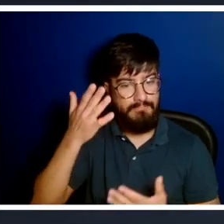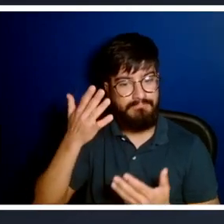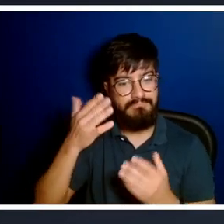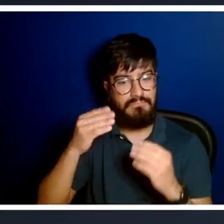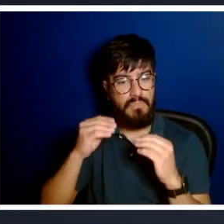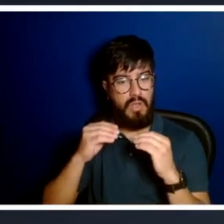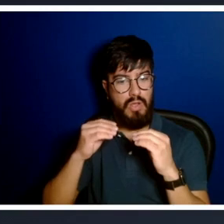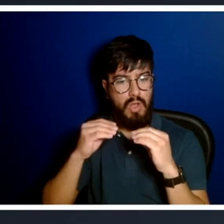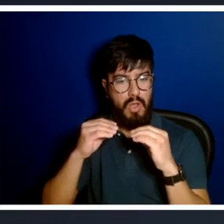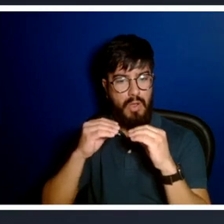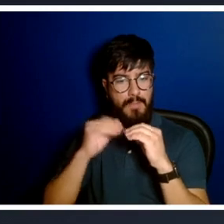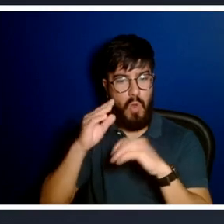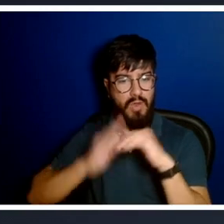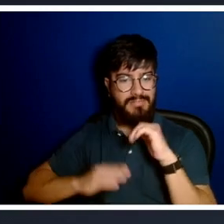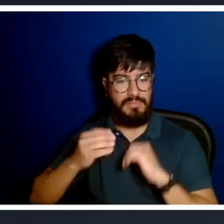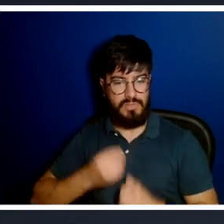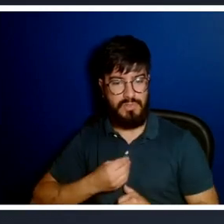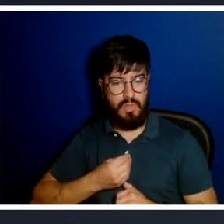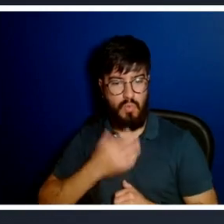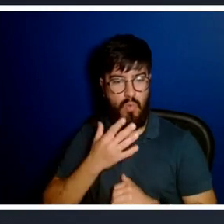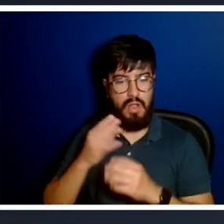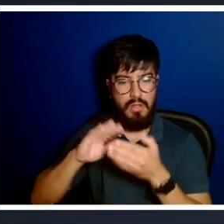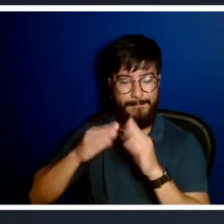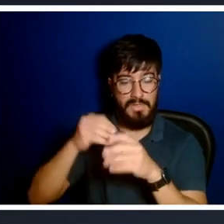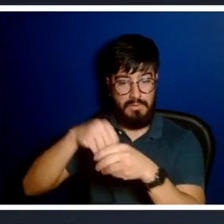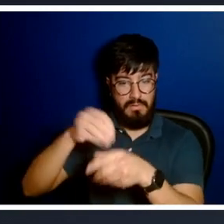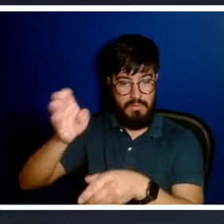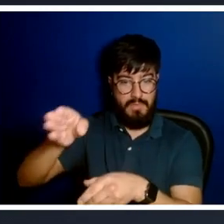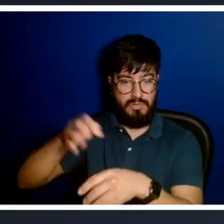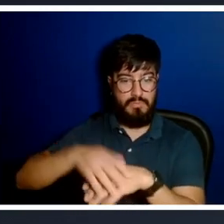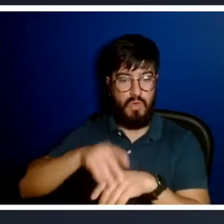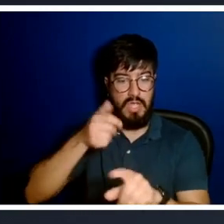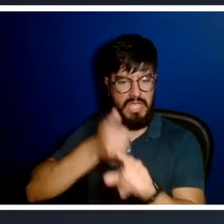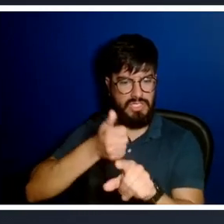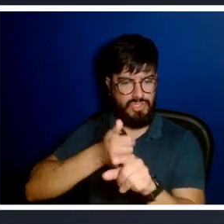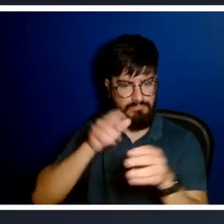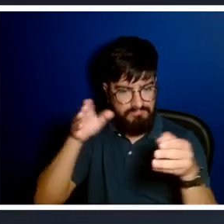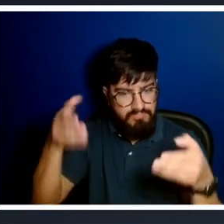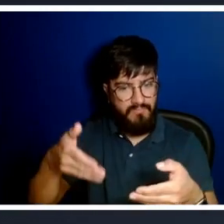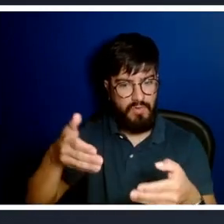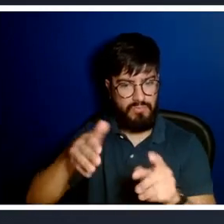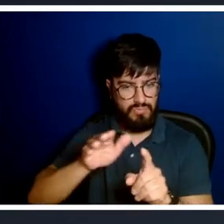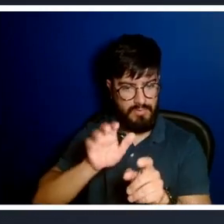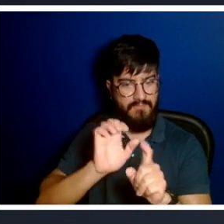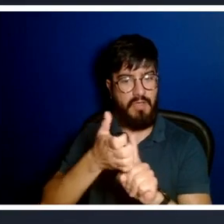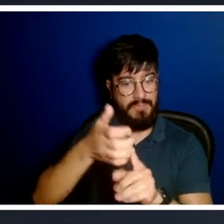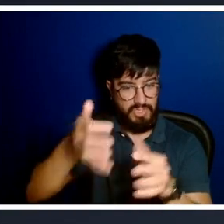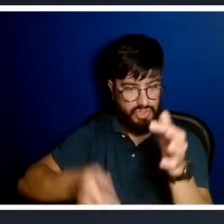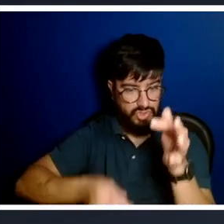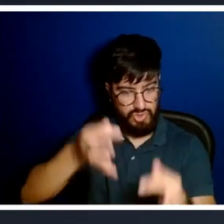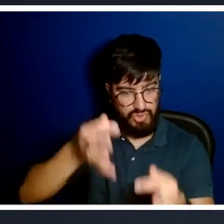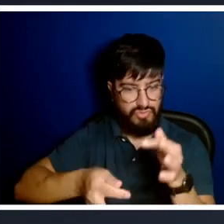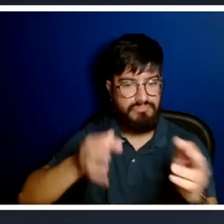justice issue and wanted to hold workshops for Black youth in Baltimore to help them